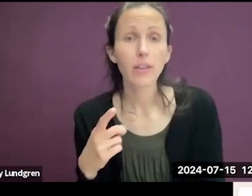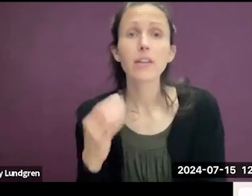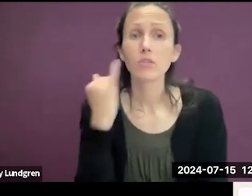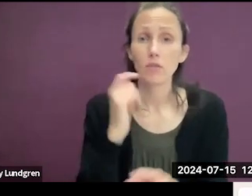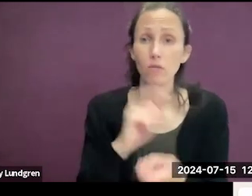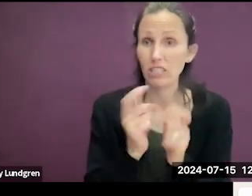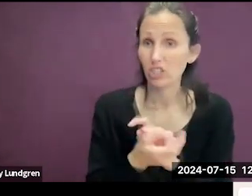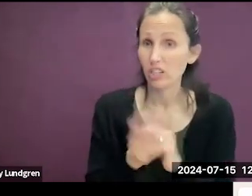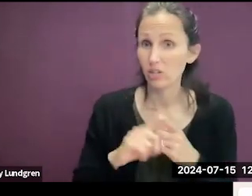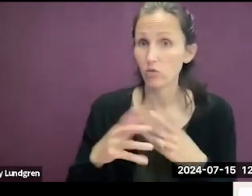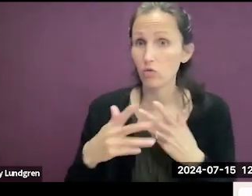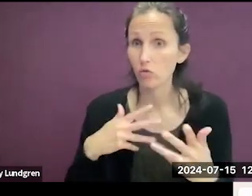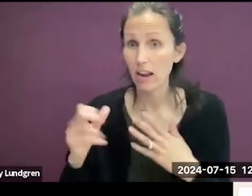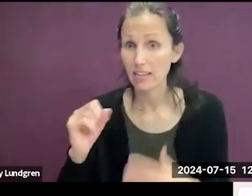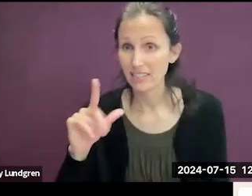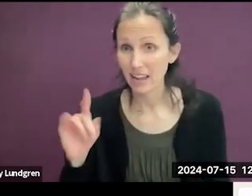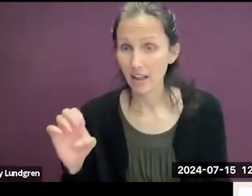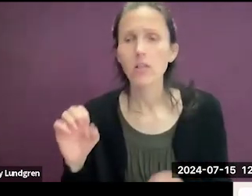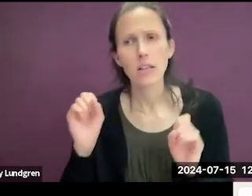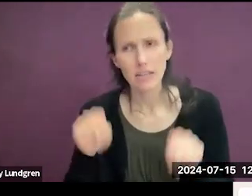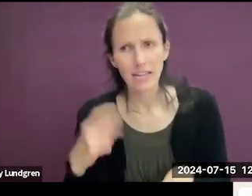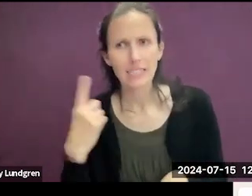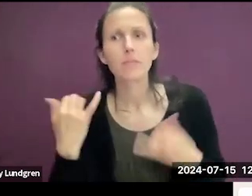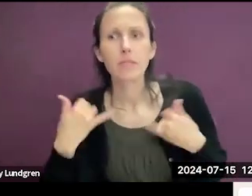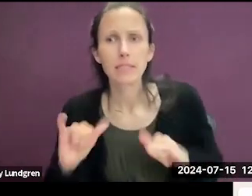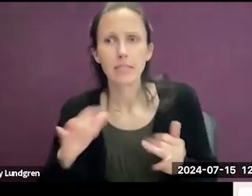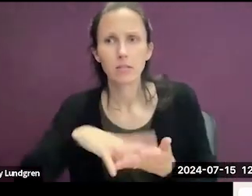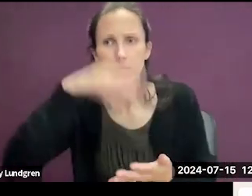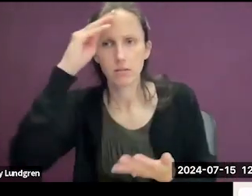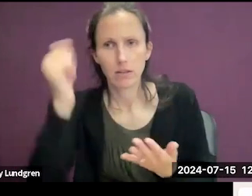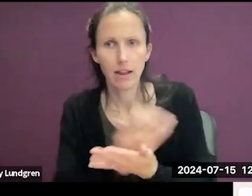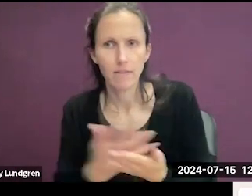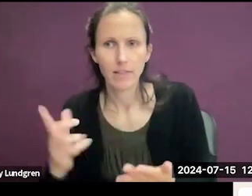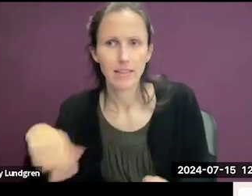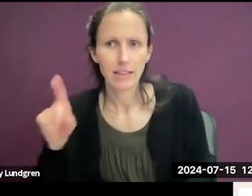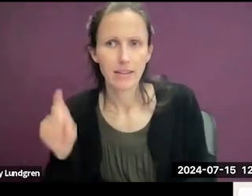can we still get all of the information out of it? So to inspect without color,